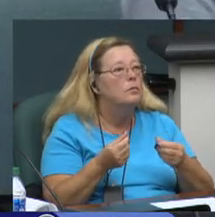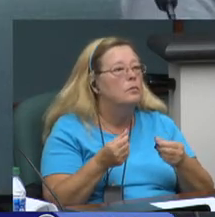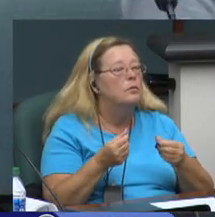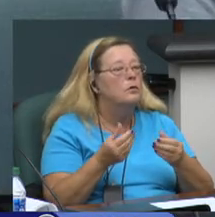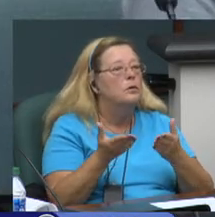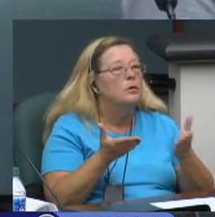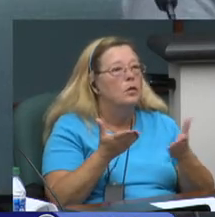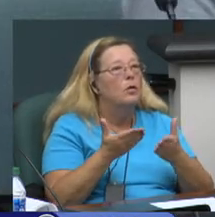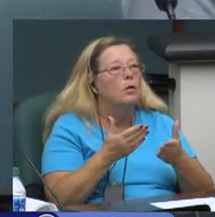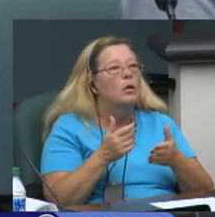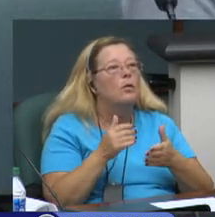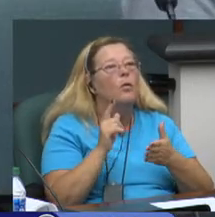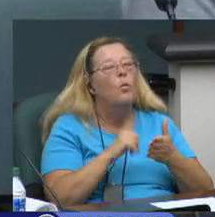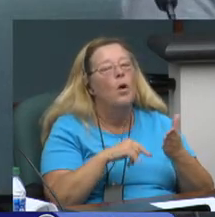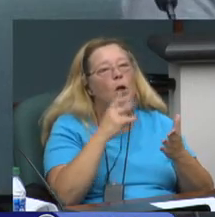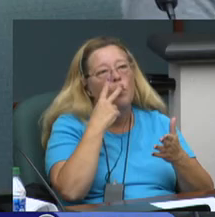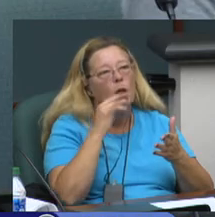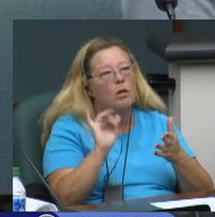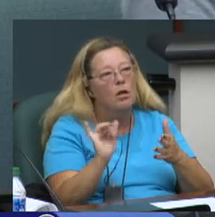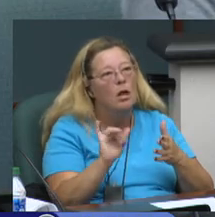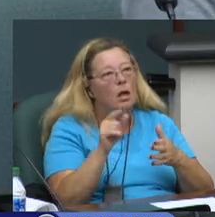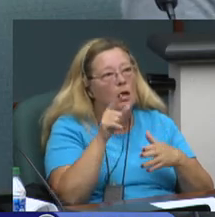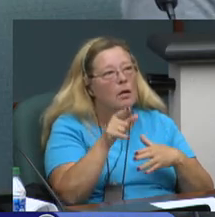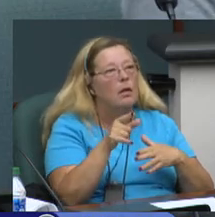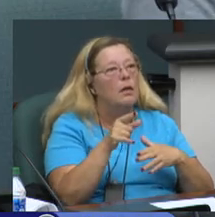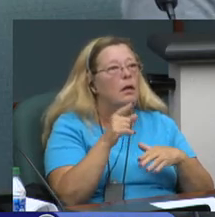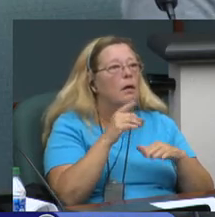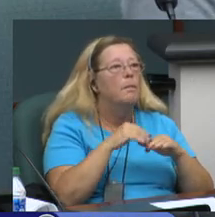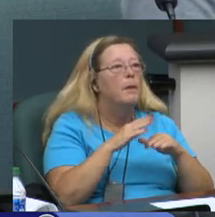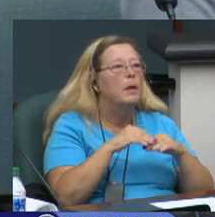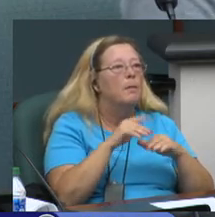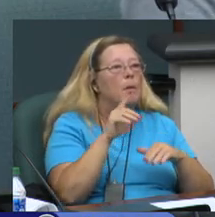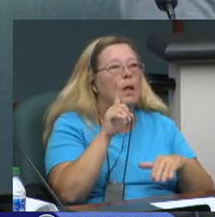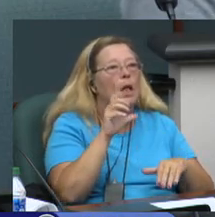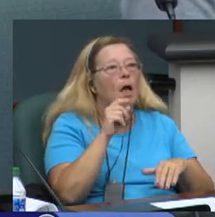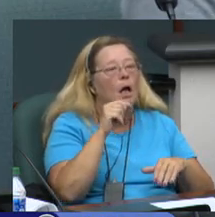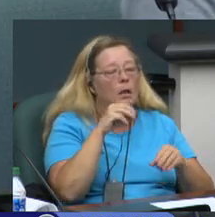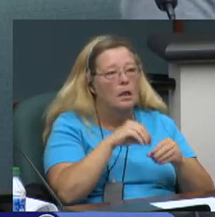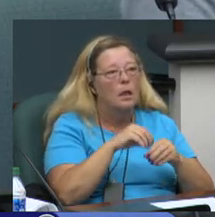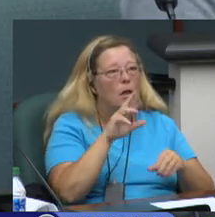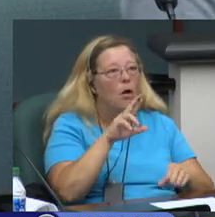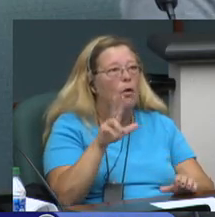building envelope would be if for a minimum lot and the r3 so that's the